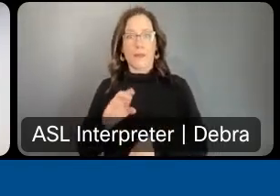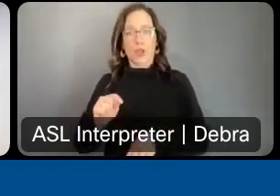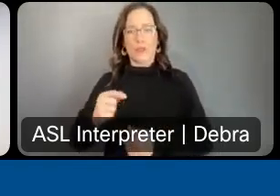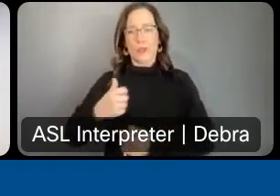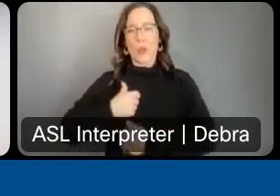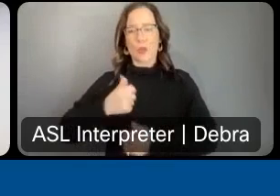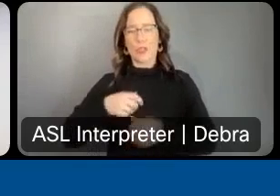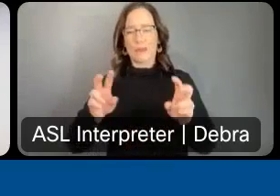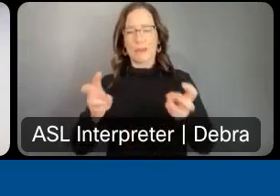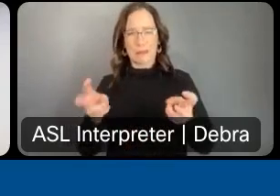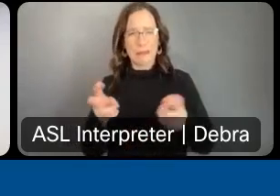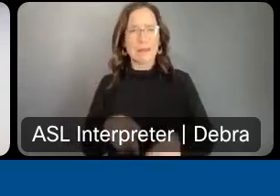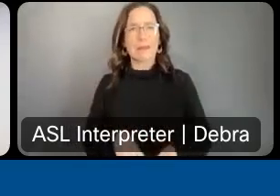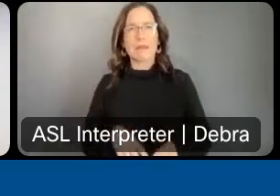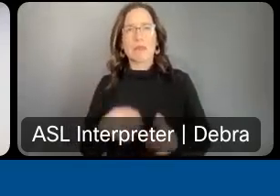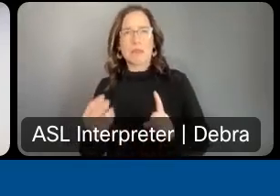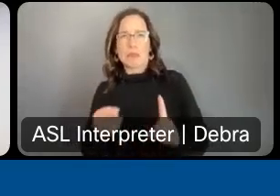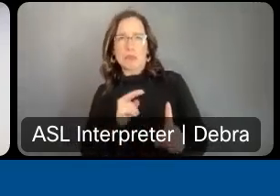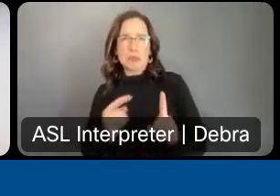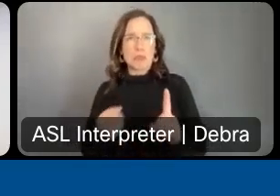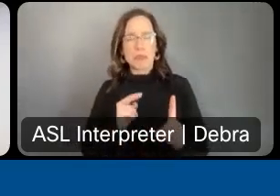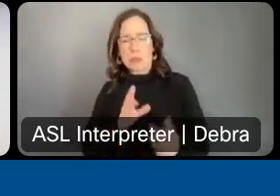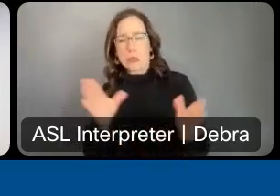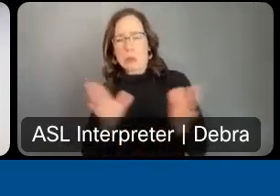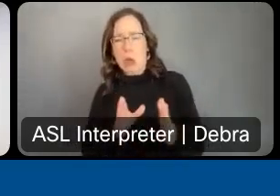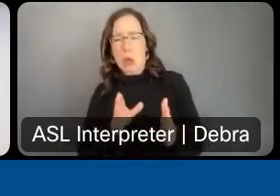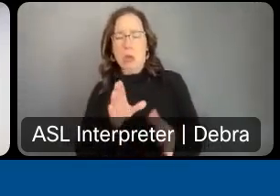perspectives of a small software vendor who would need to